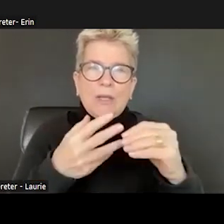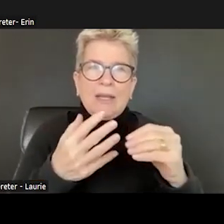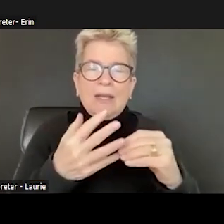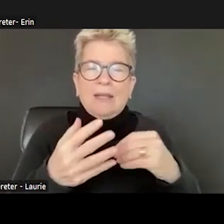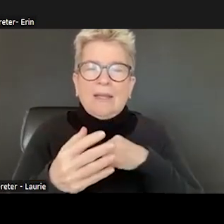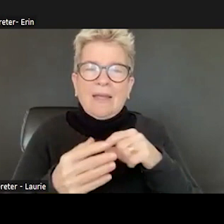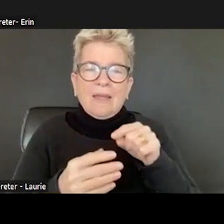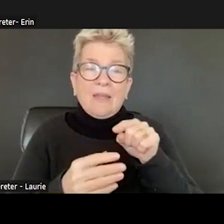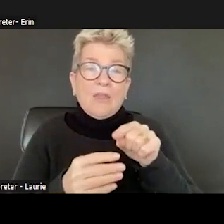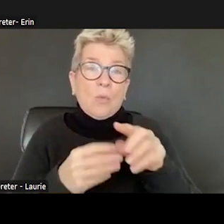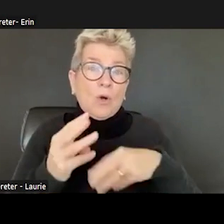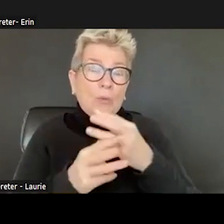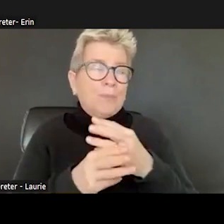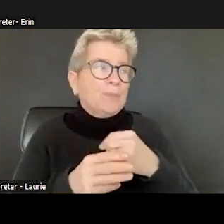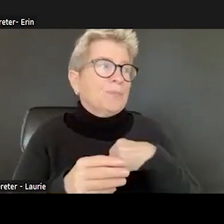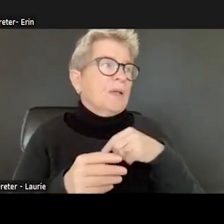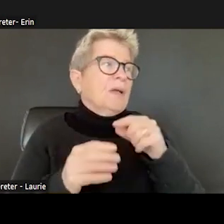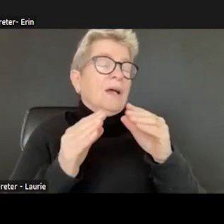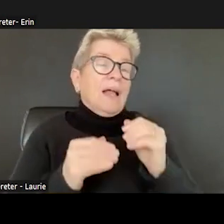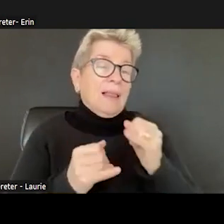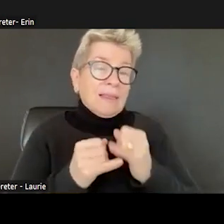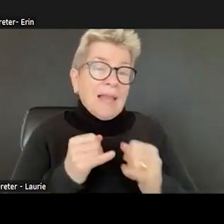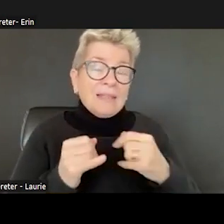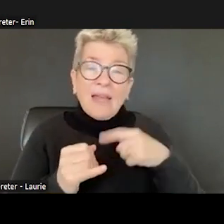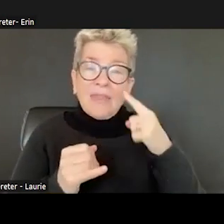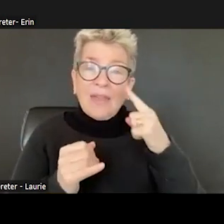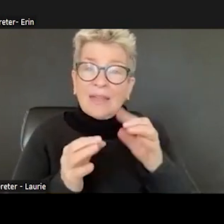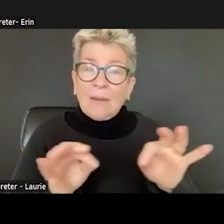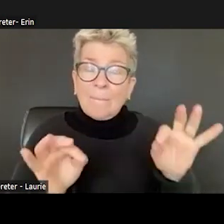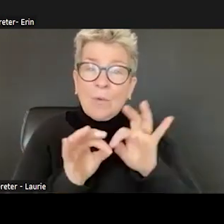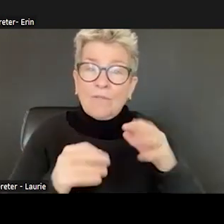thoughts - I think it's really important for young people to learn how to avoid costly